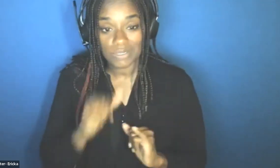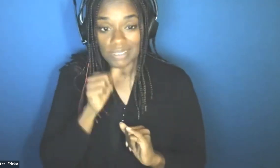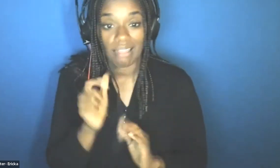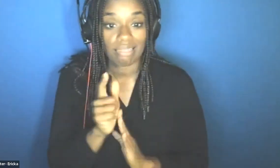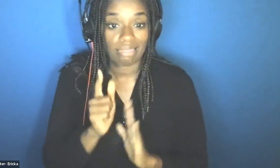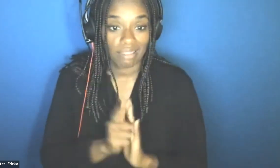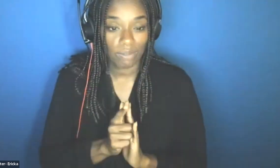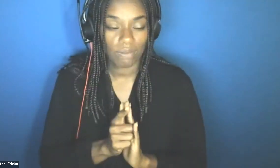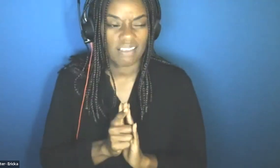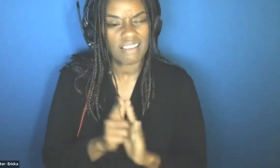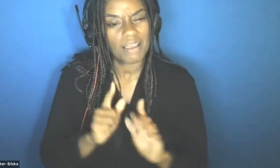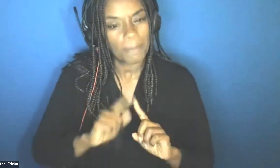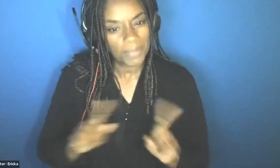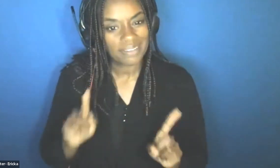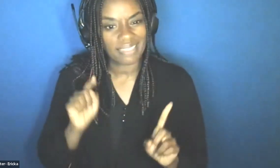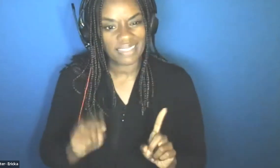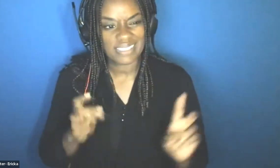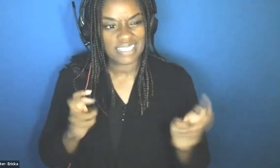So the ADA would exclude protection from people because they are using cannabis, even if they have a prescription.